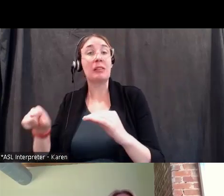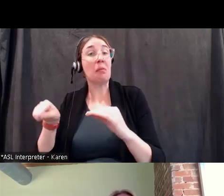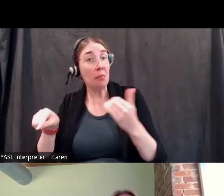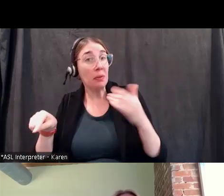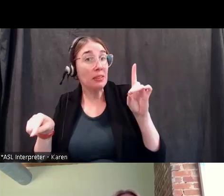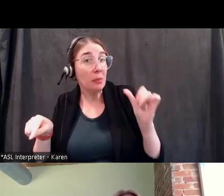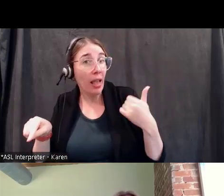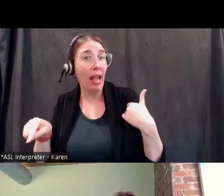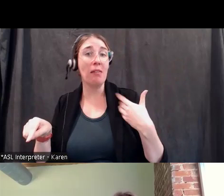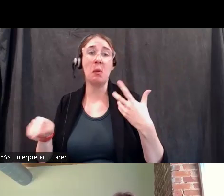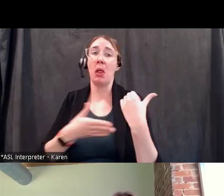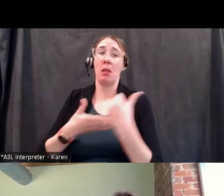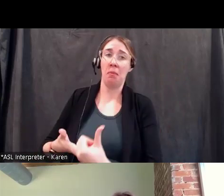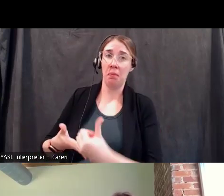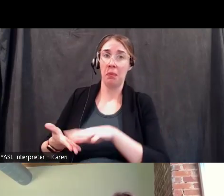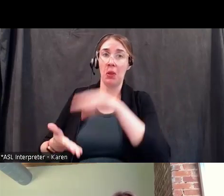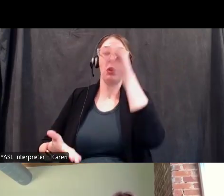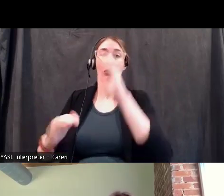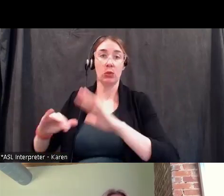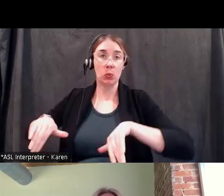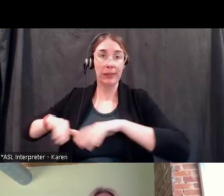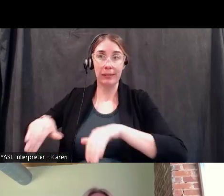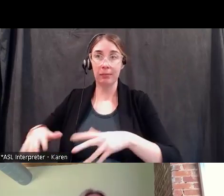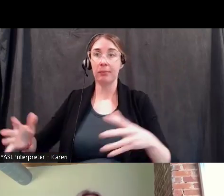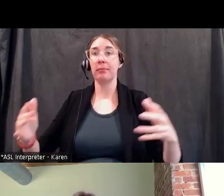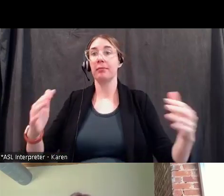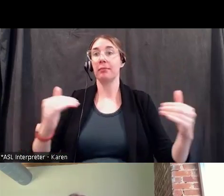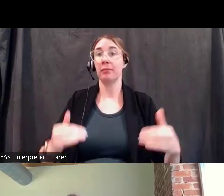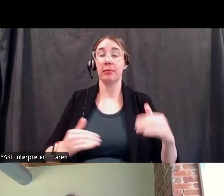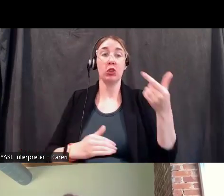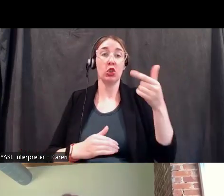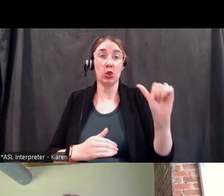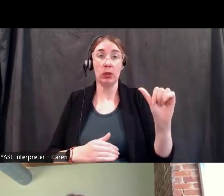Georgia blind sports is another really big organization, they're very active.